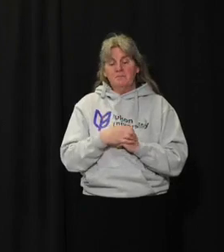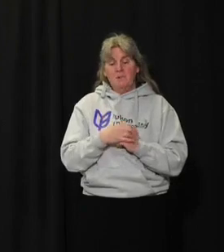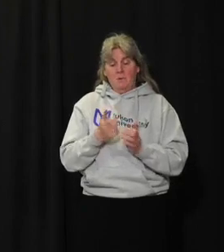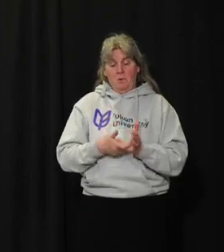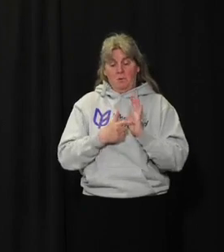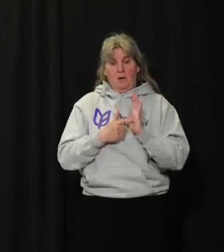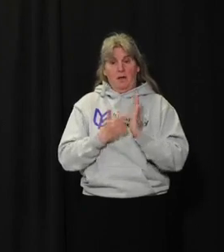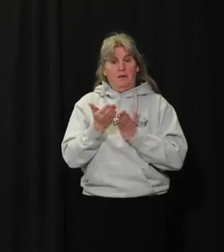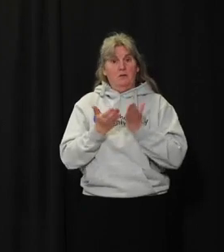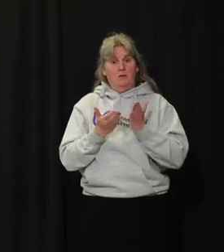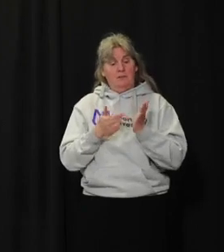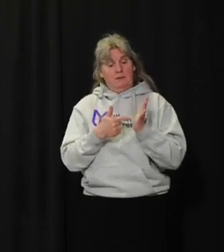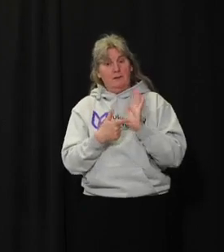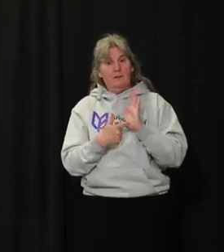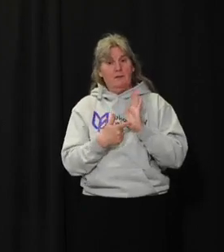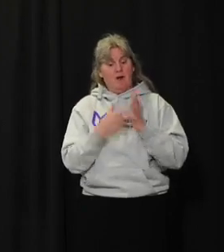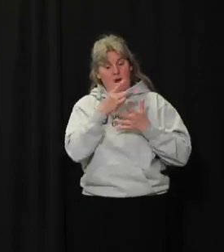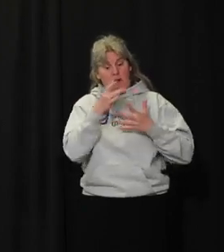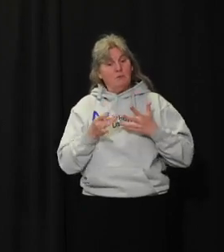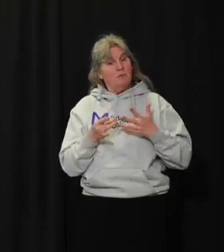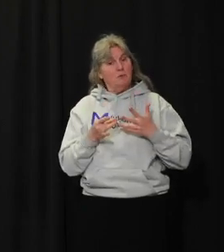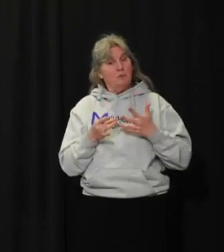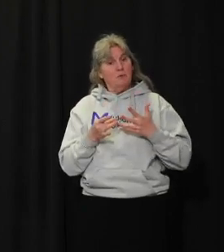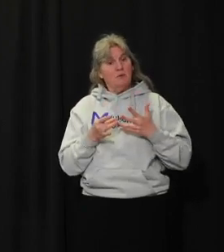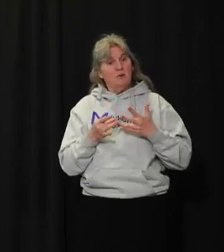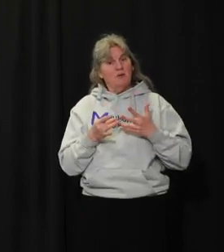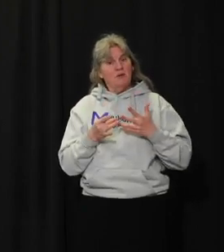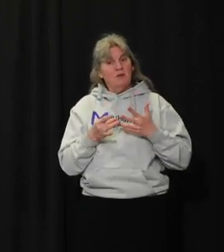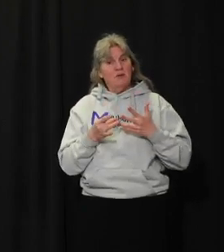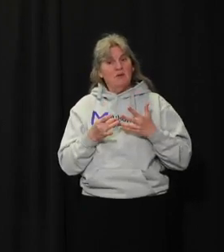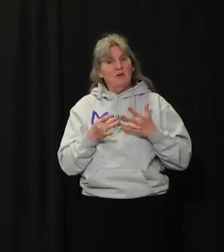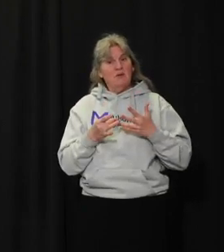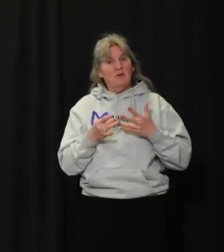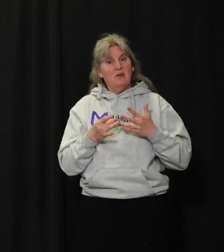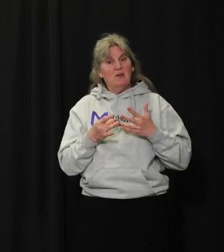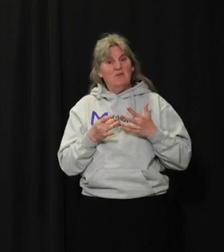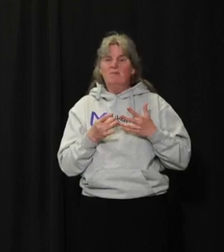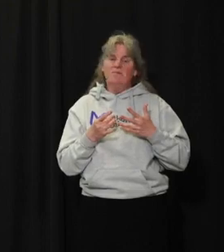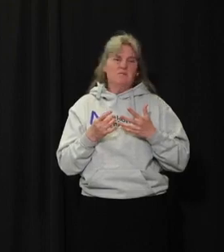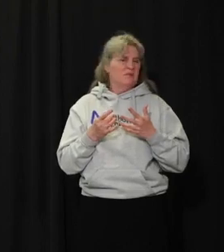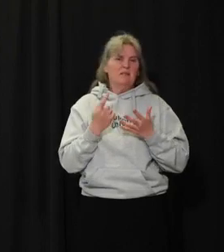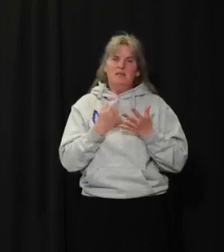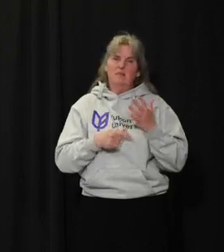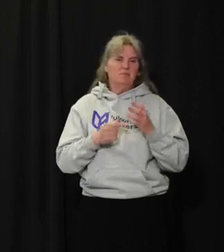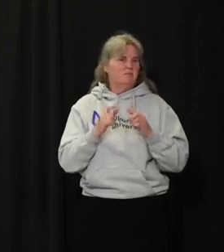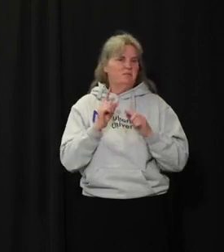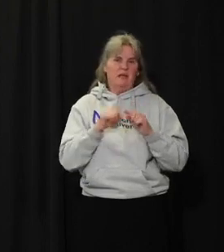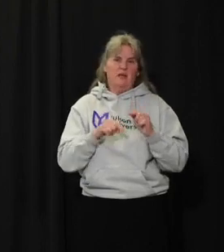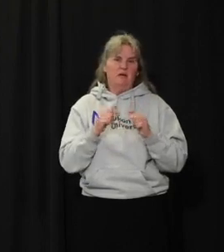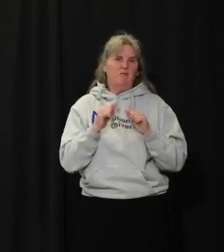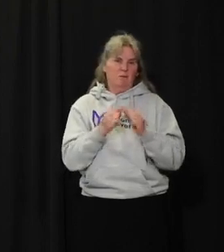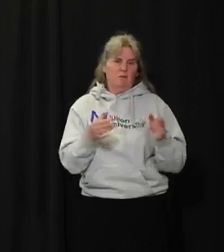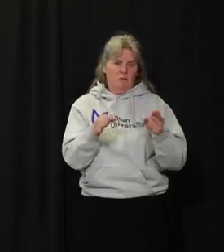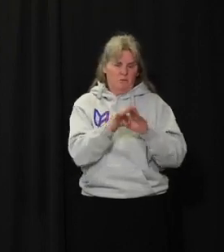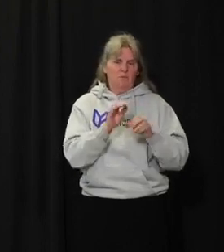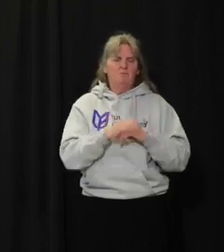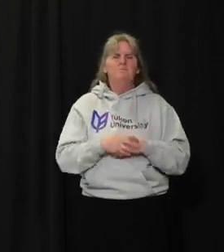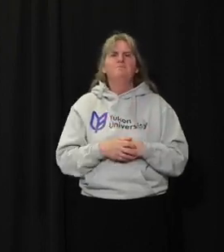For essential services, these options are not always possible.